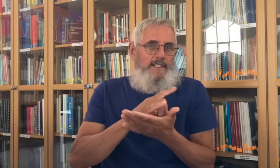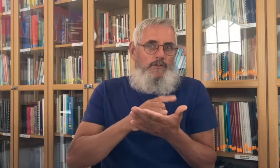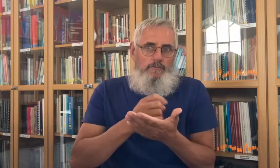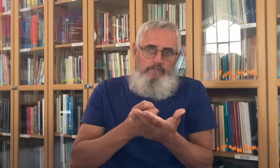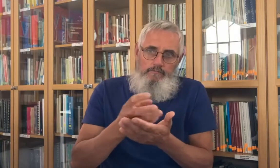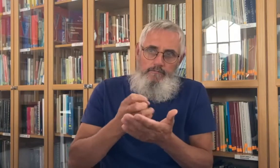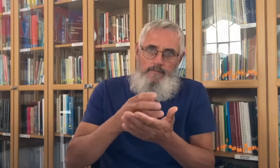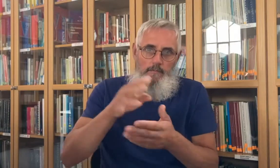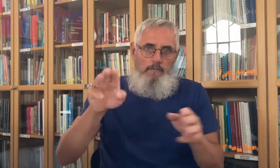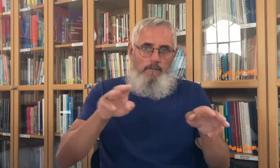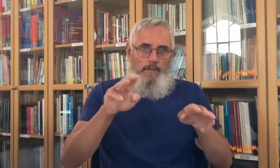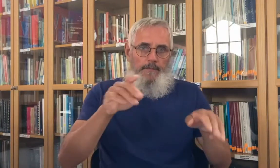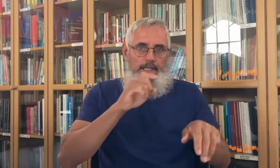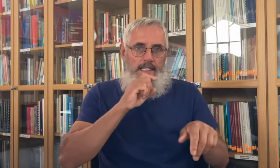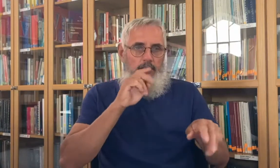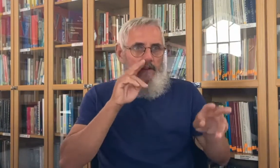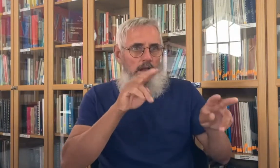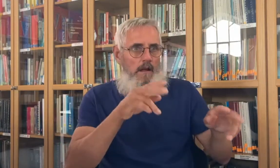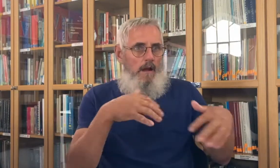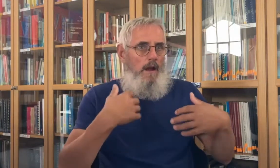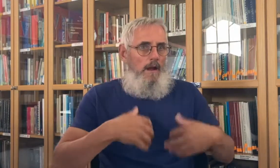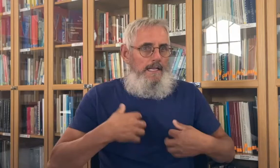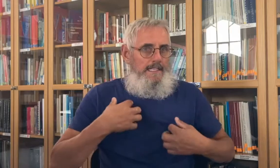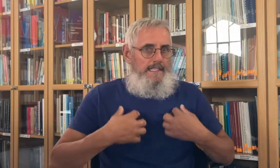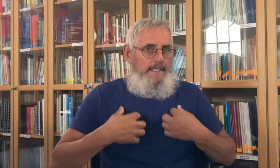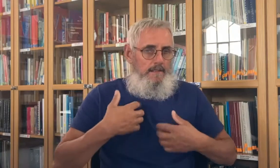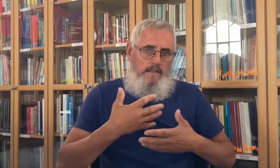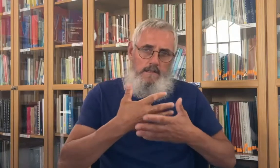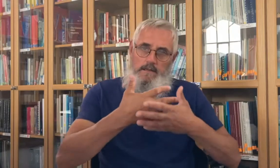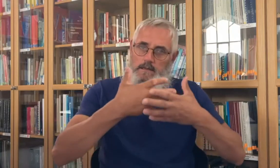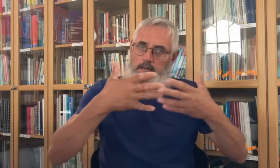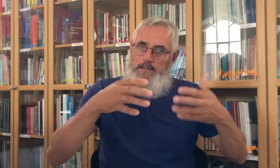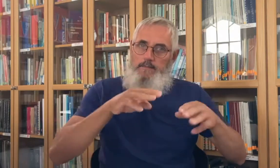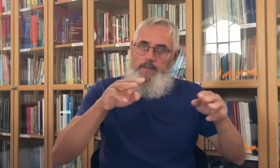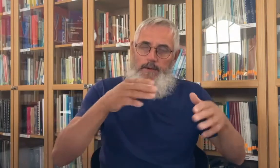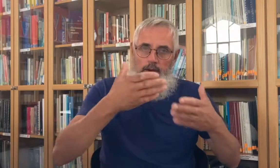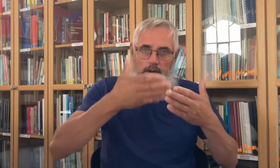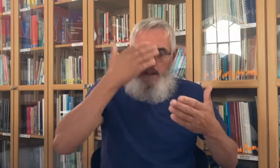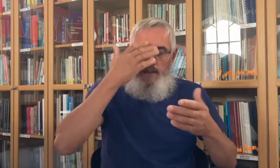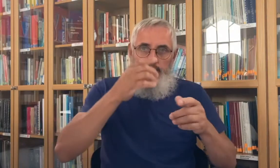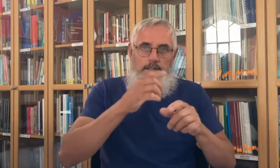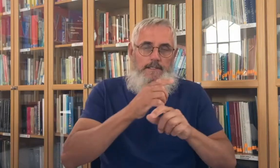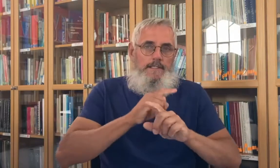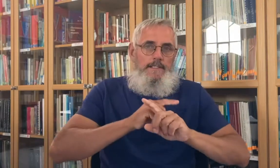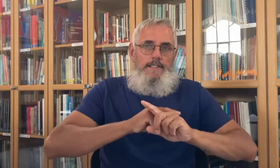the beautiful history we hold and the various aspects of Deaf culture they never knew before.